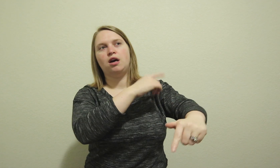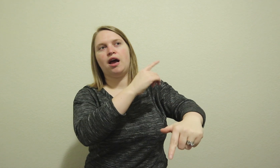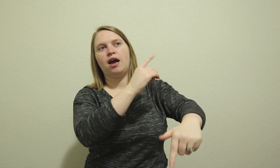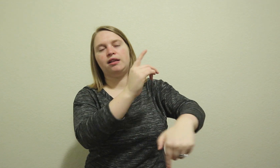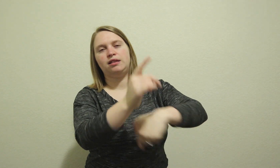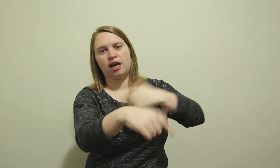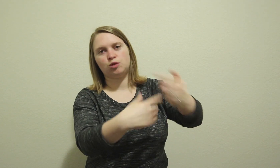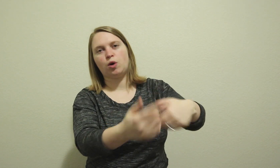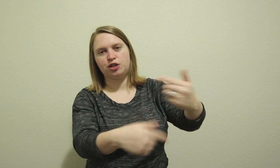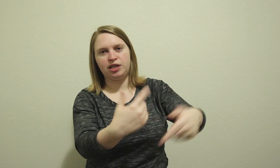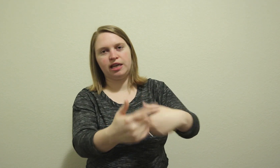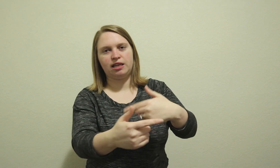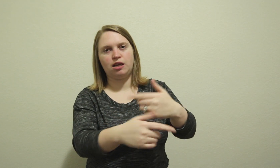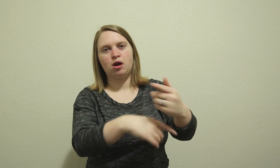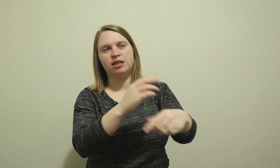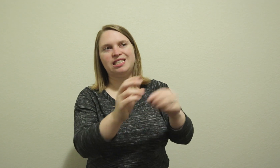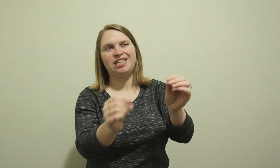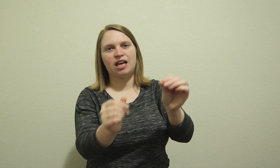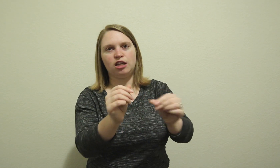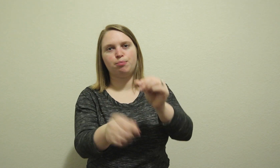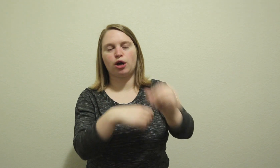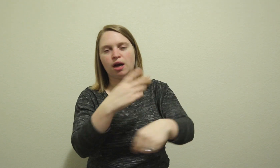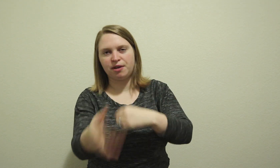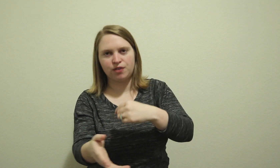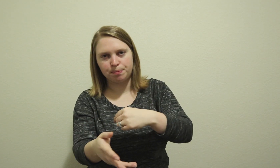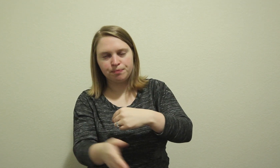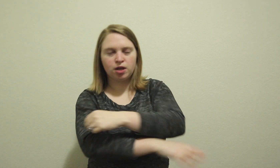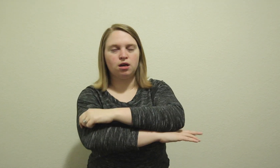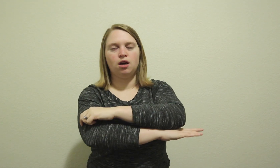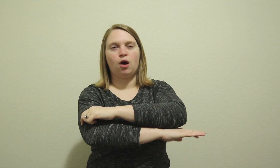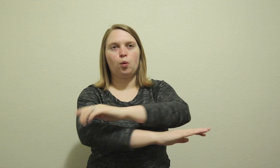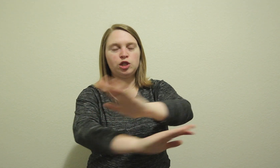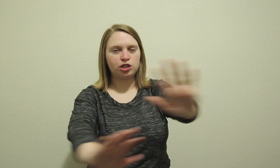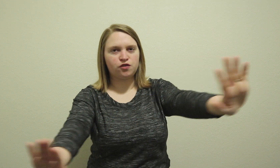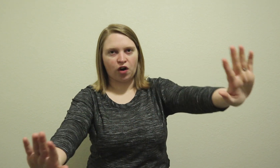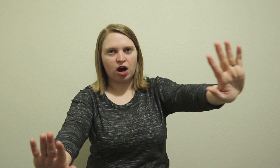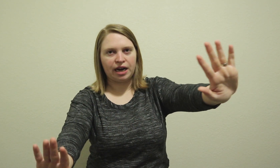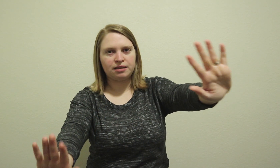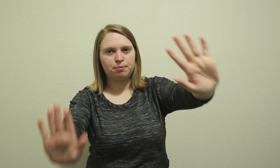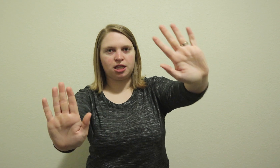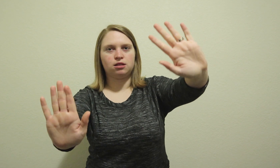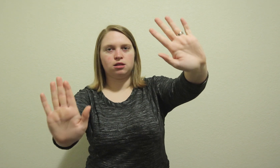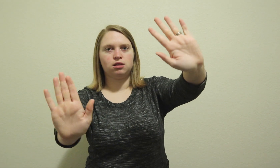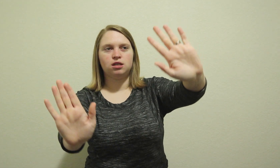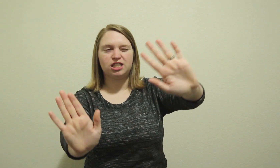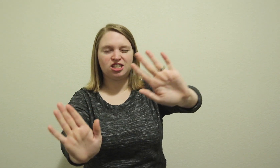and that's where you get the sandy part coming from which is fine